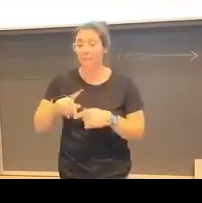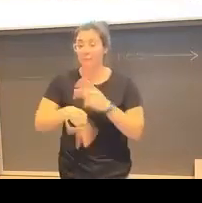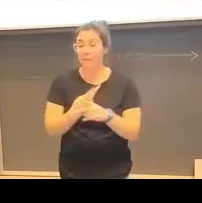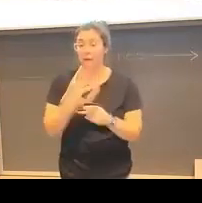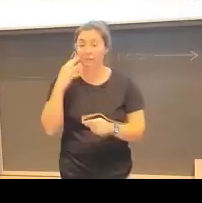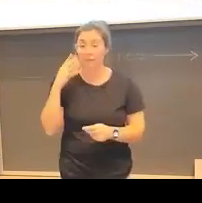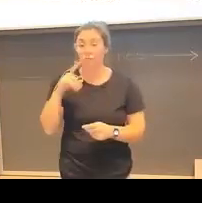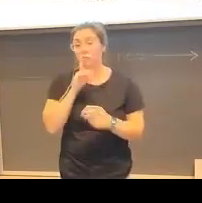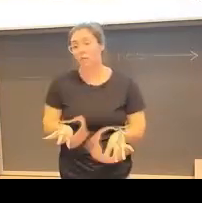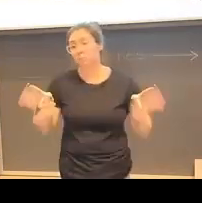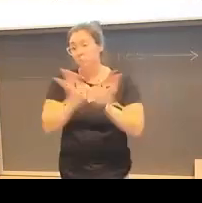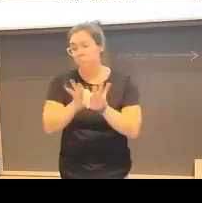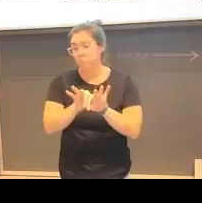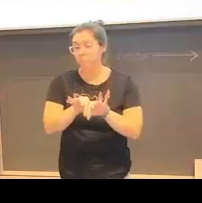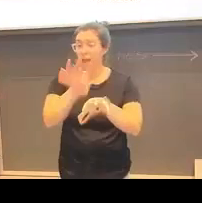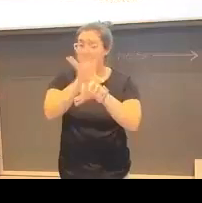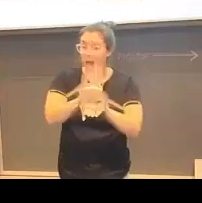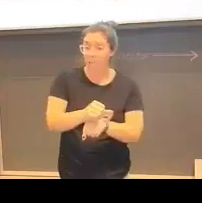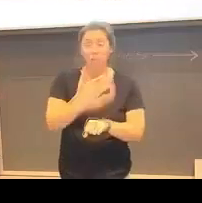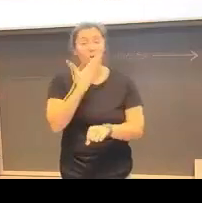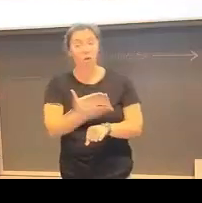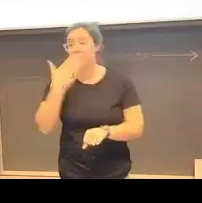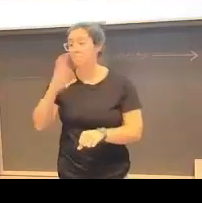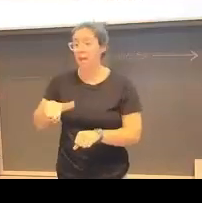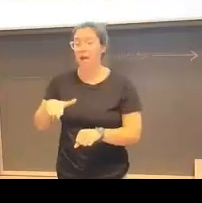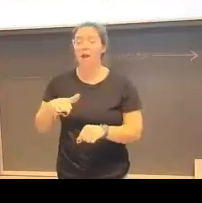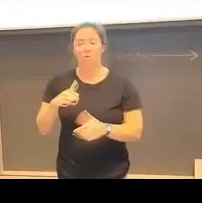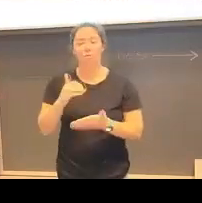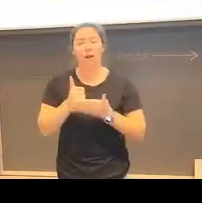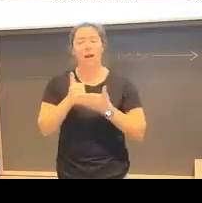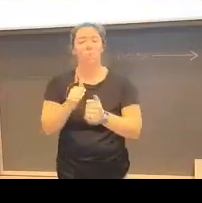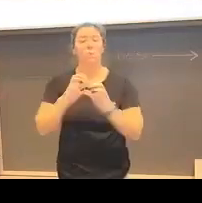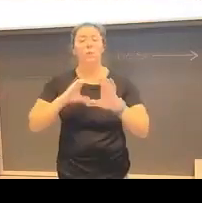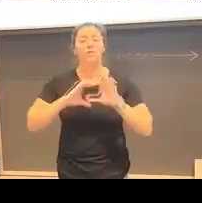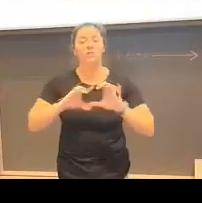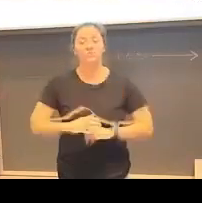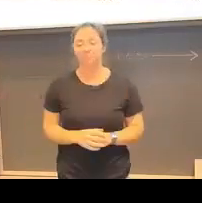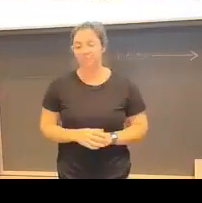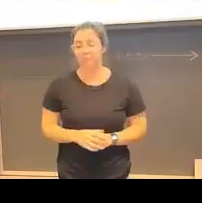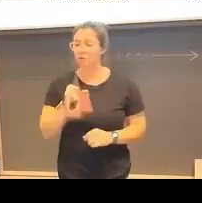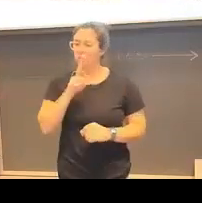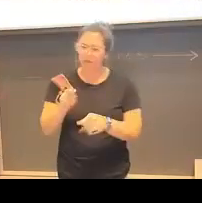is valuable since habits good or bad creep into communication very professional and insightful